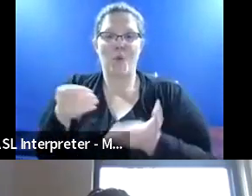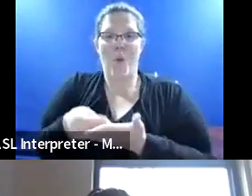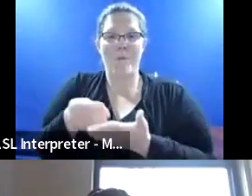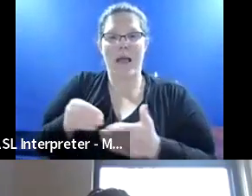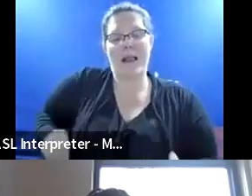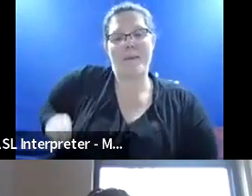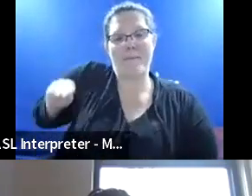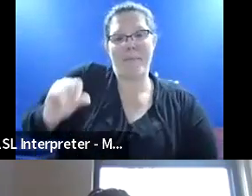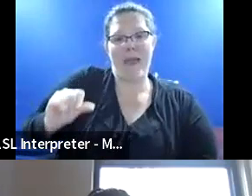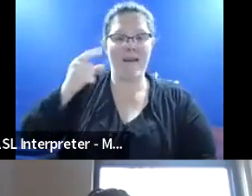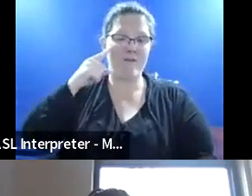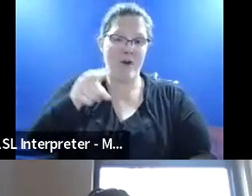IF SOMEONE IS NOT COMFORTABLE WITH THE ONE-ON-ONE, IN PERSON OR IS OUTSIDE OF OUR AREA AND THEY HAVE ACCESS TO A COMPUTER AND THEY KNOW HOW TO USE ZOOM THEN WE CAN LINK THEM TO A ONE-ON-ONE TUTOR THAT WILL CONTINUE TO HELP THEM WITH THEIR GED TESTING AND PREP UNTIL THEIR TEST IS AD.